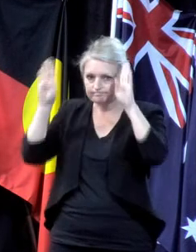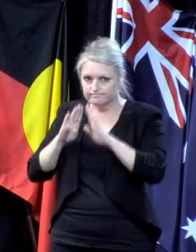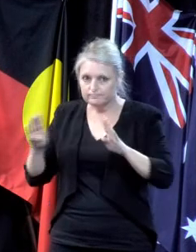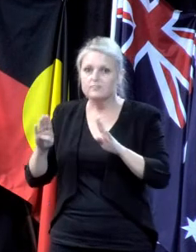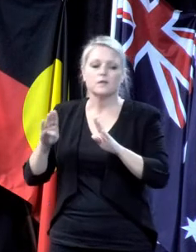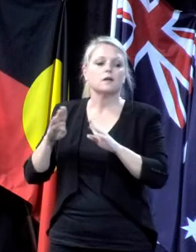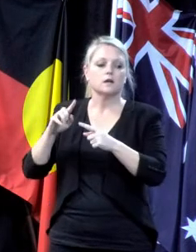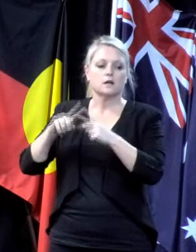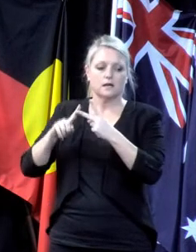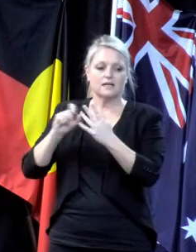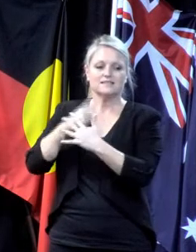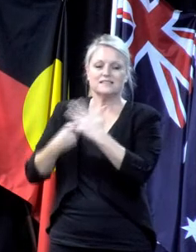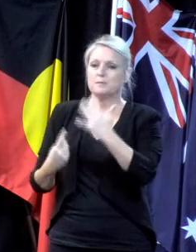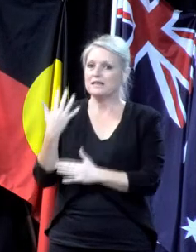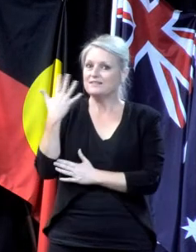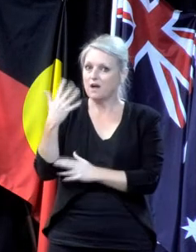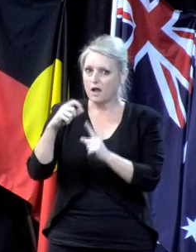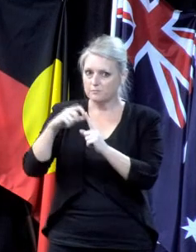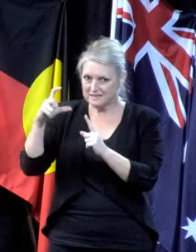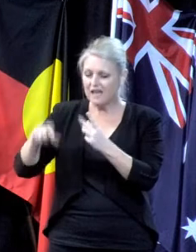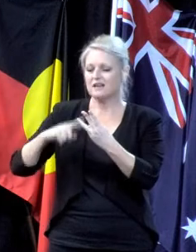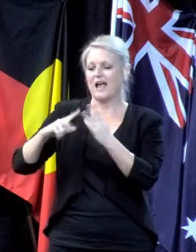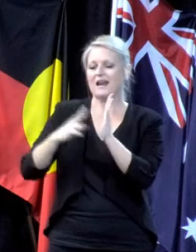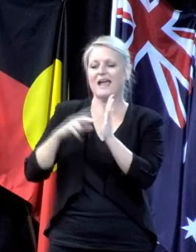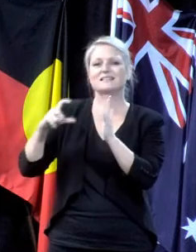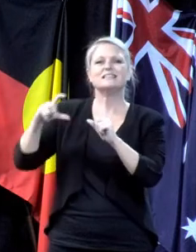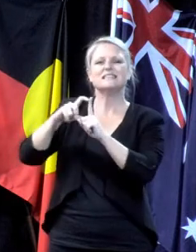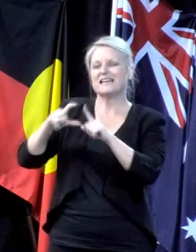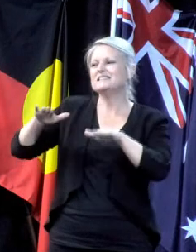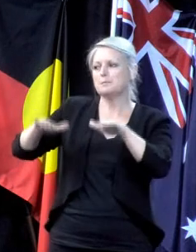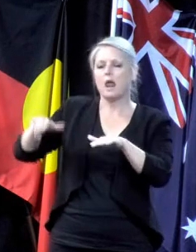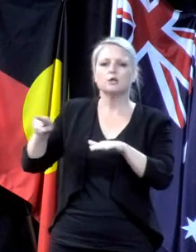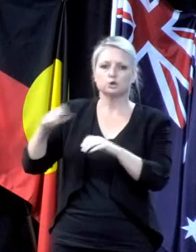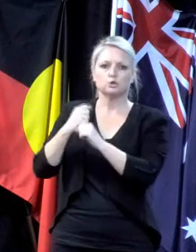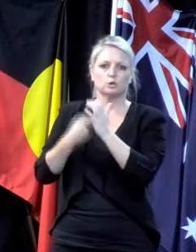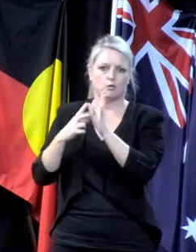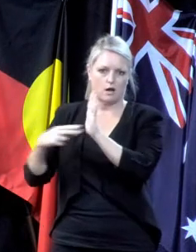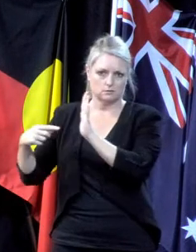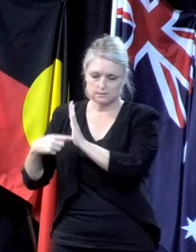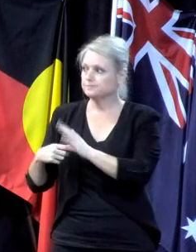So similar to Grant’s school at Thuringowa. My percentage is very much the same as Bowen.